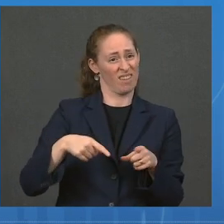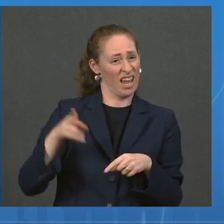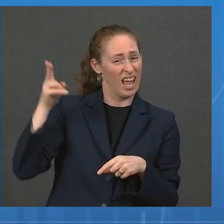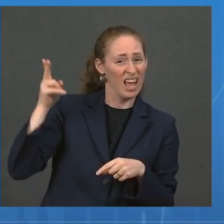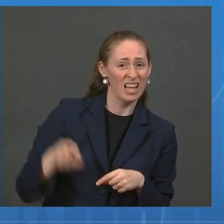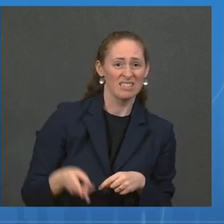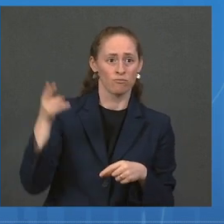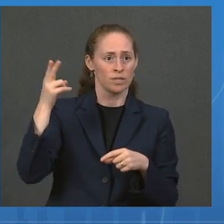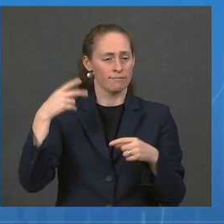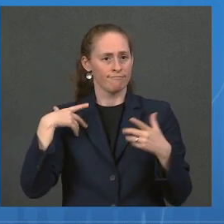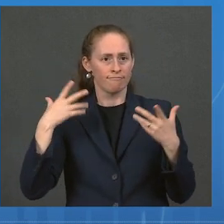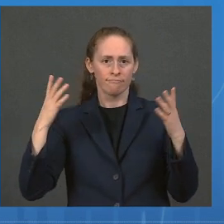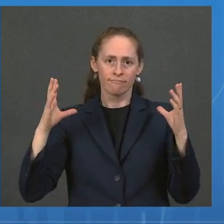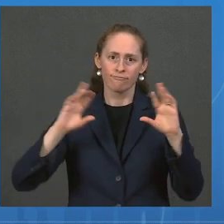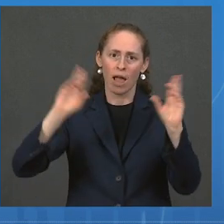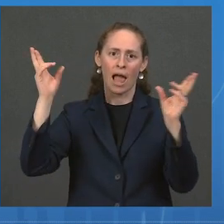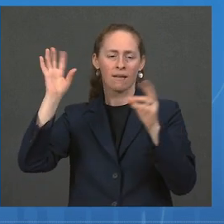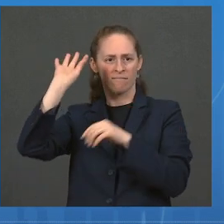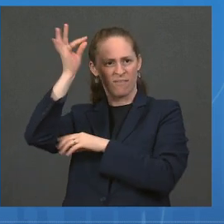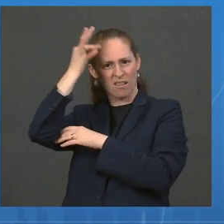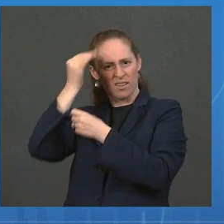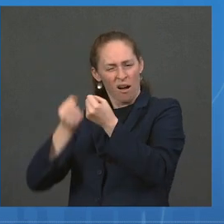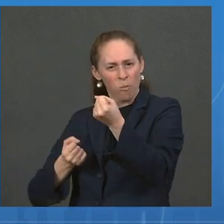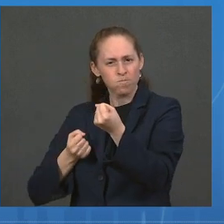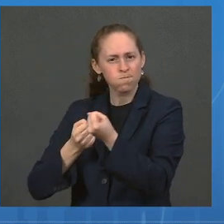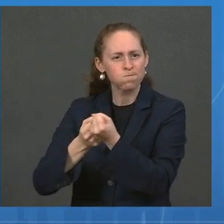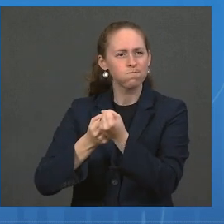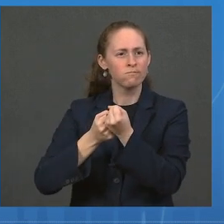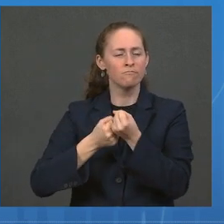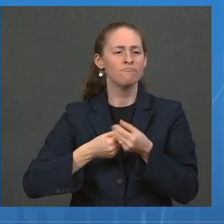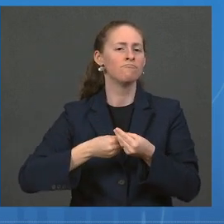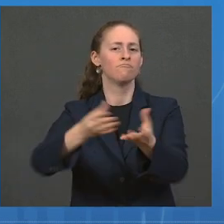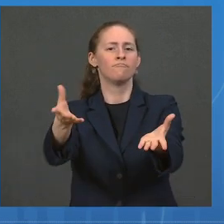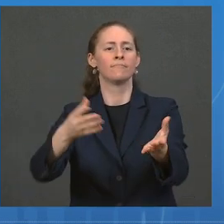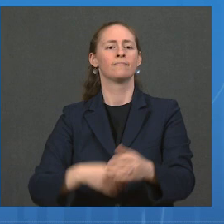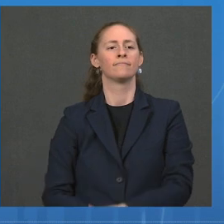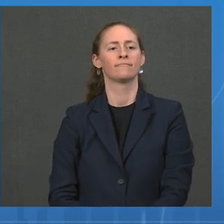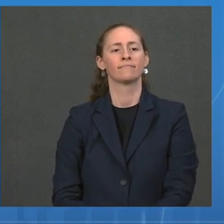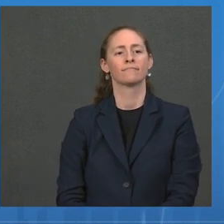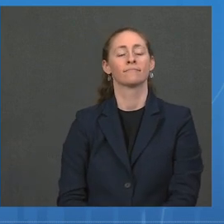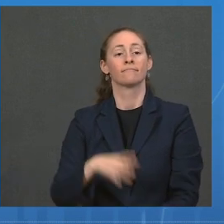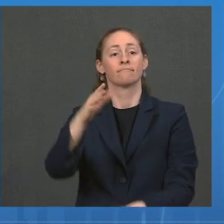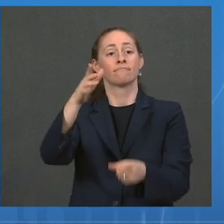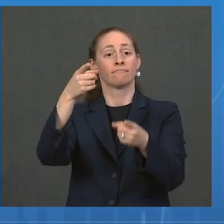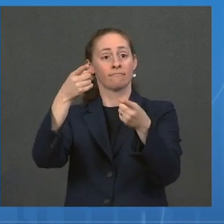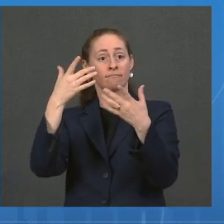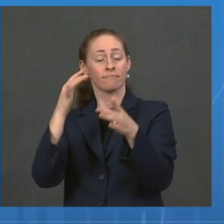including full reimbursement from the federal government for vaccination operations and outreach programs.